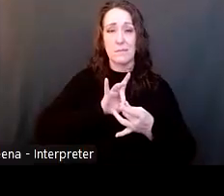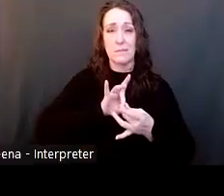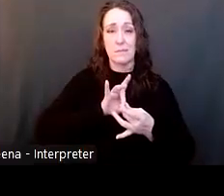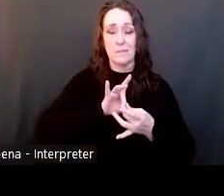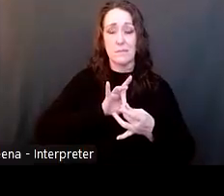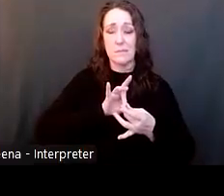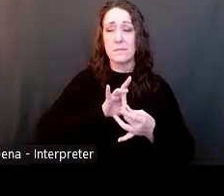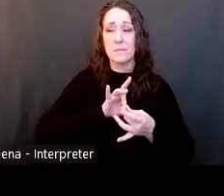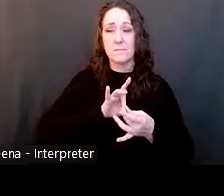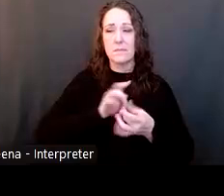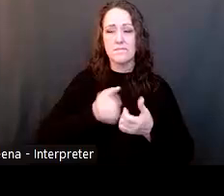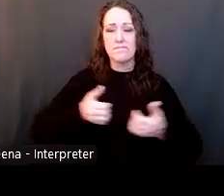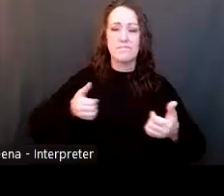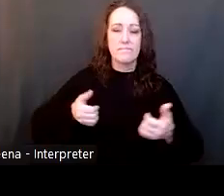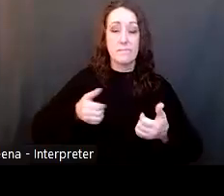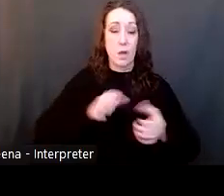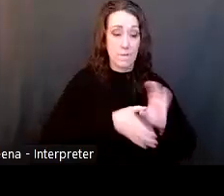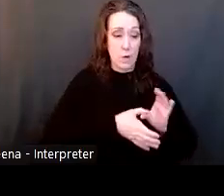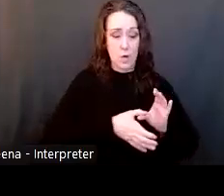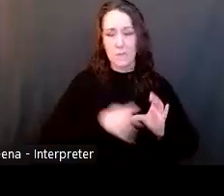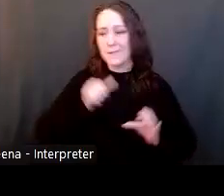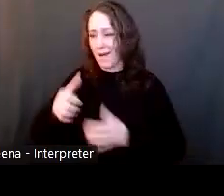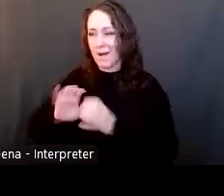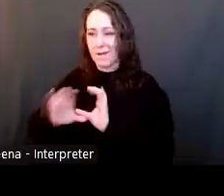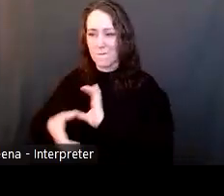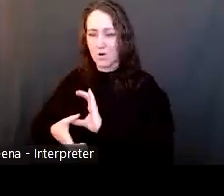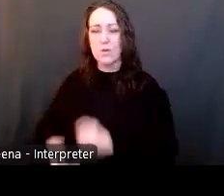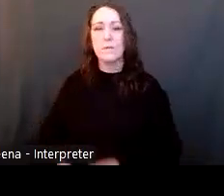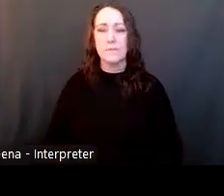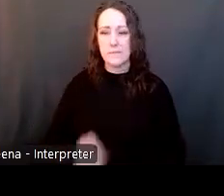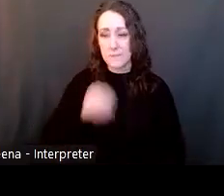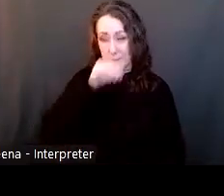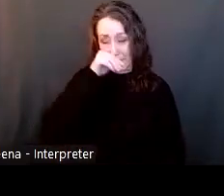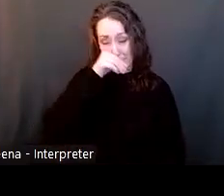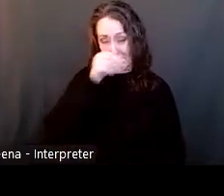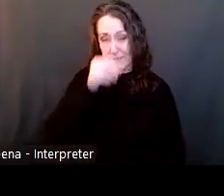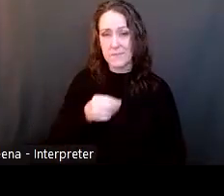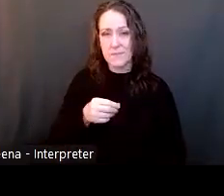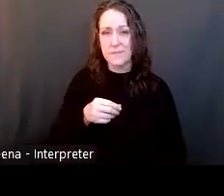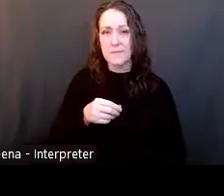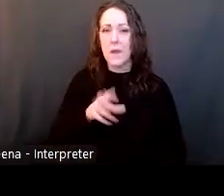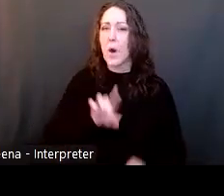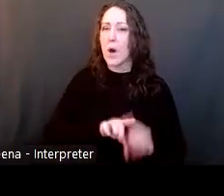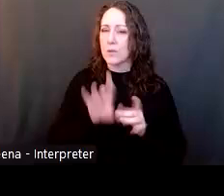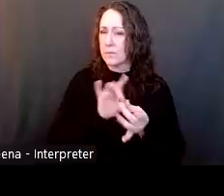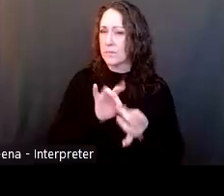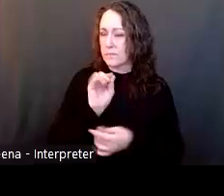distinguish the converters from the non-converters and I should note that this was most pronounced as